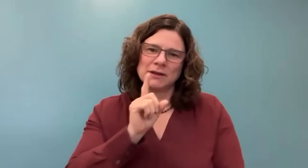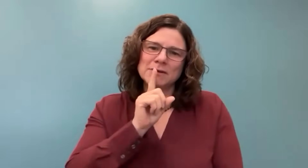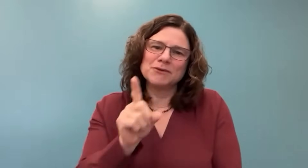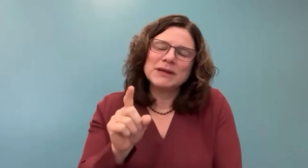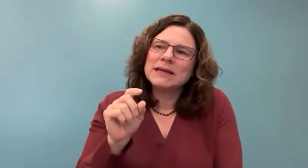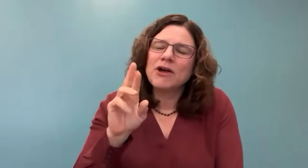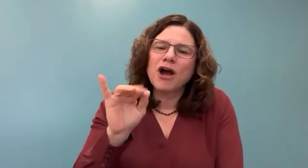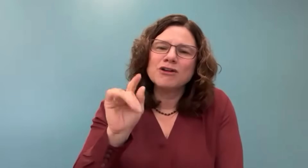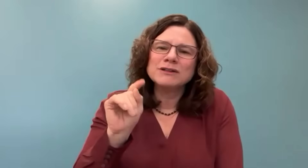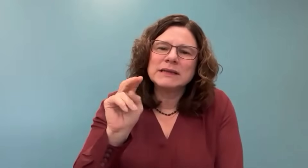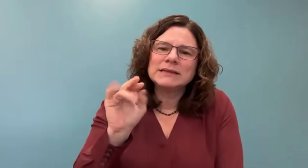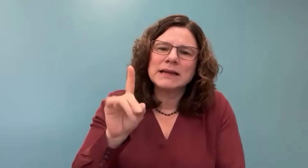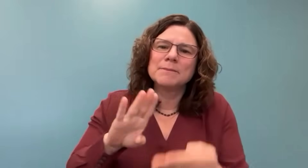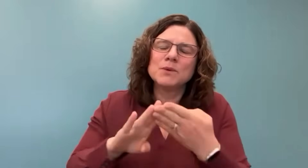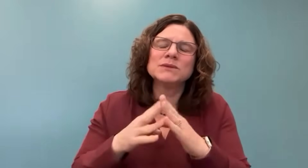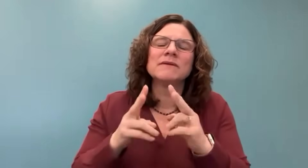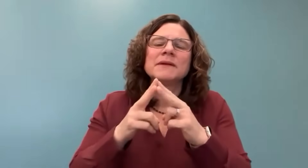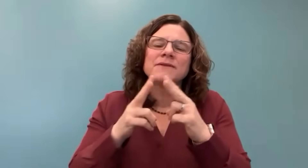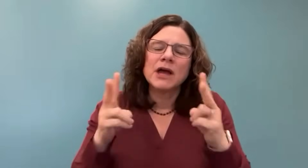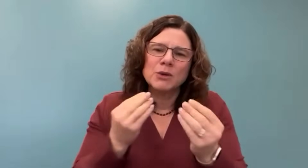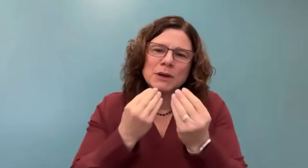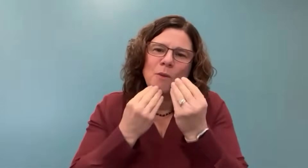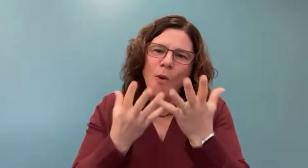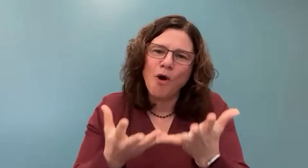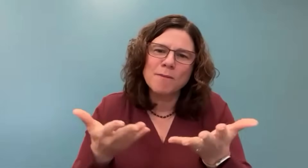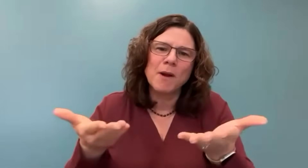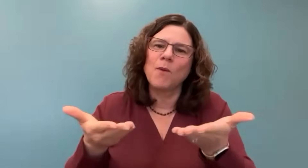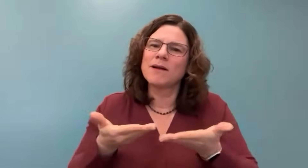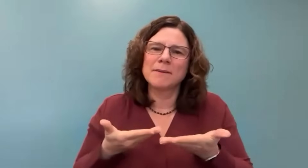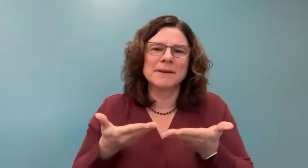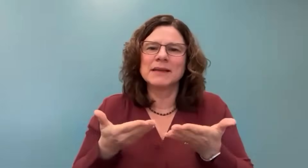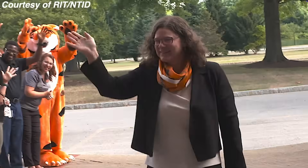The RIT/NTID community is very warm and welcoming.